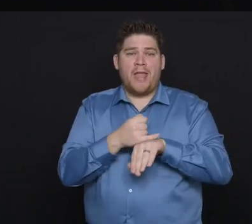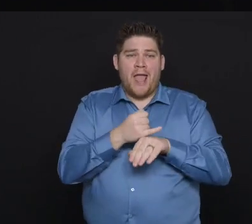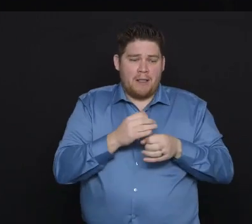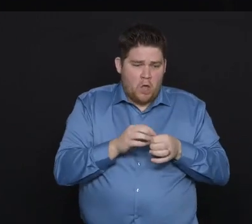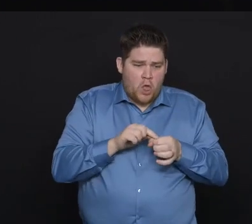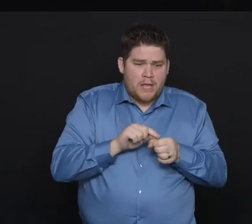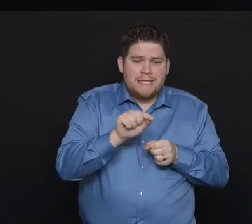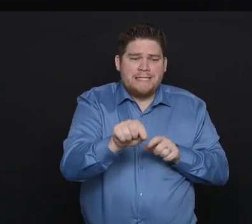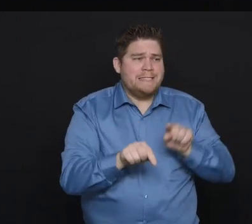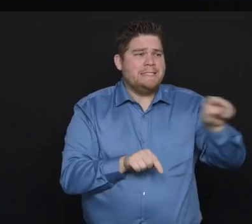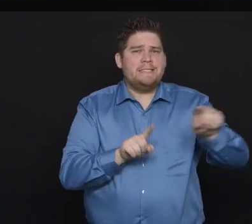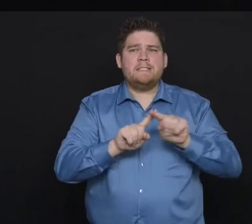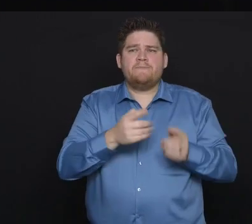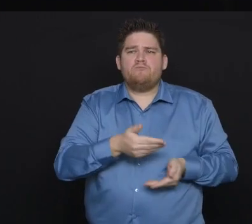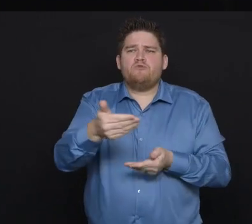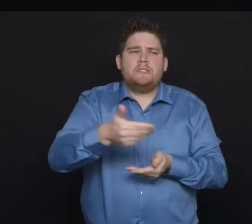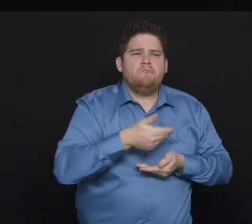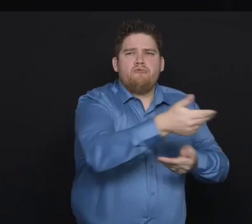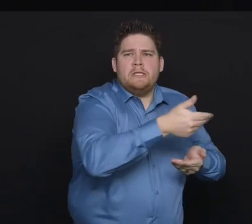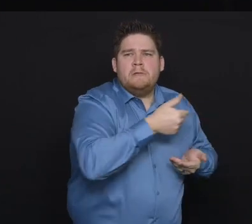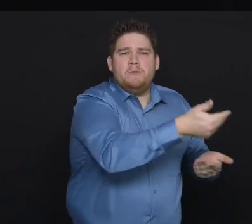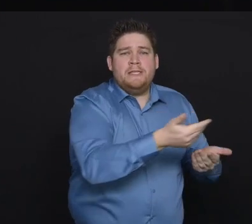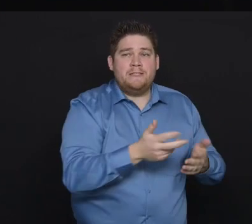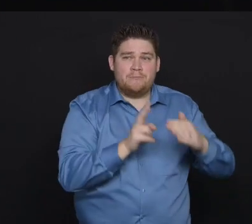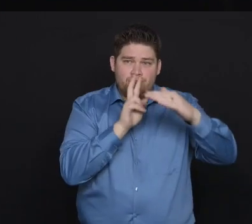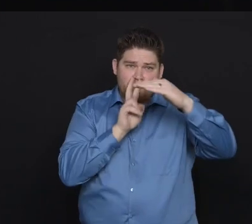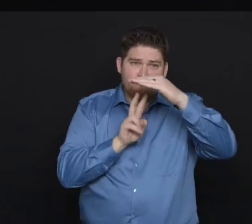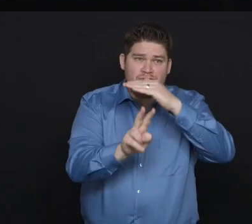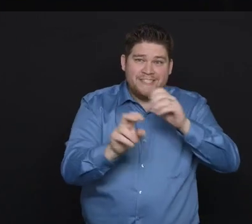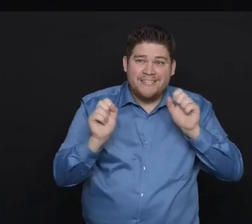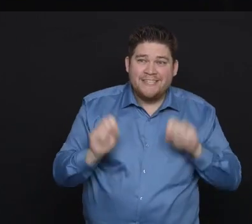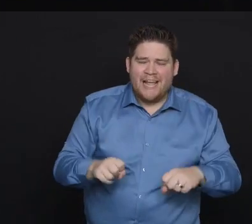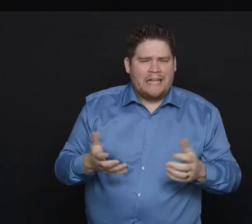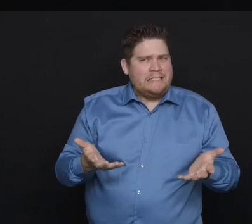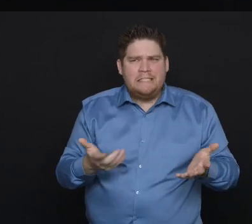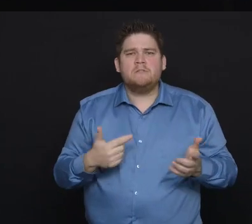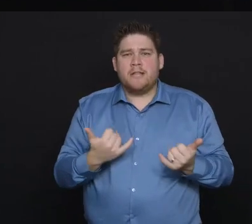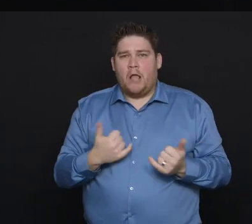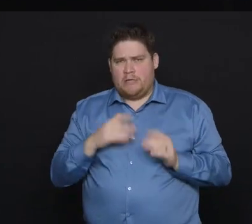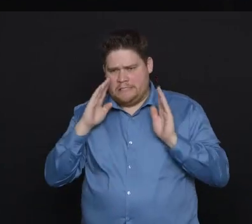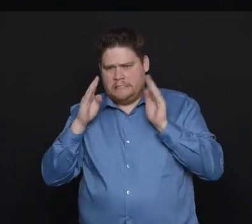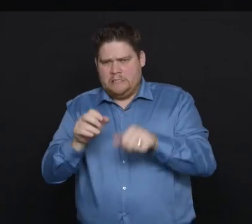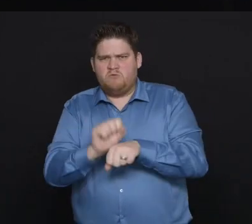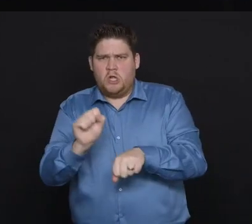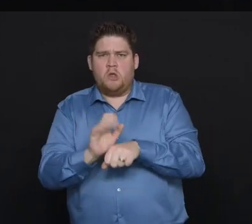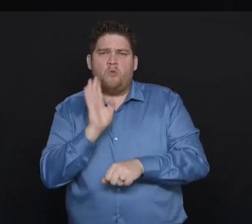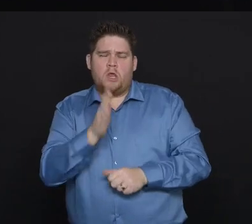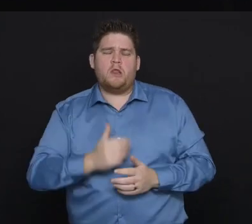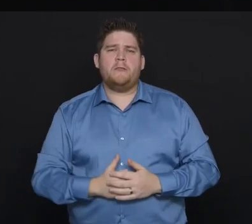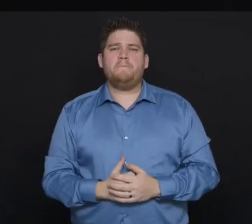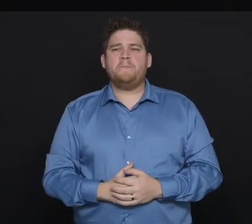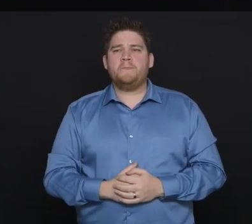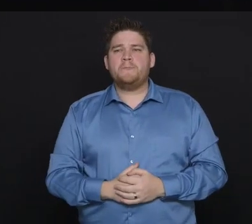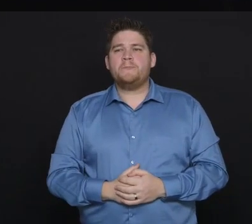is it something that is it is something that is very much being focused on.